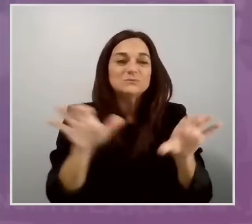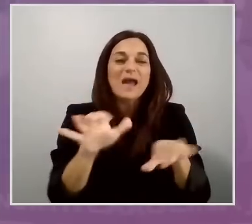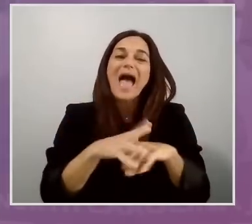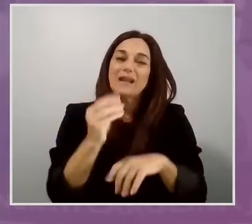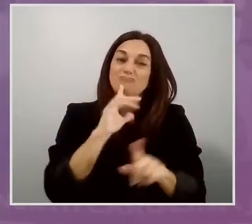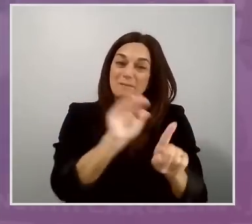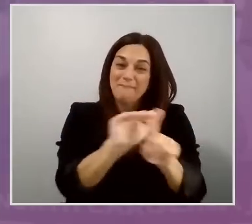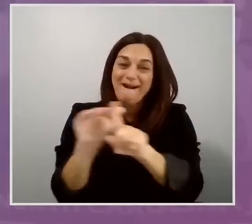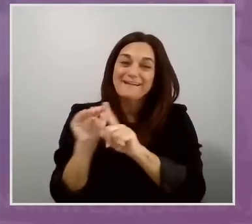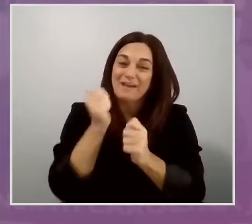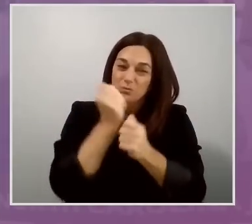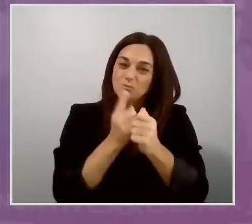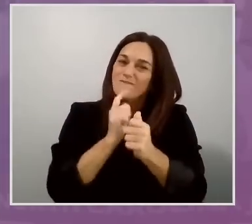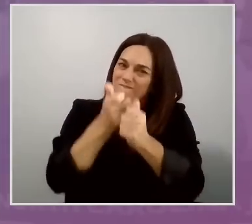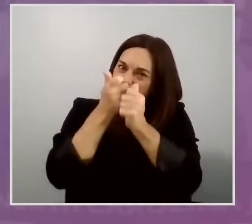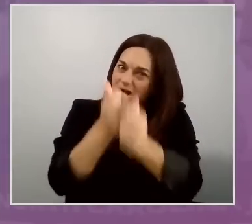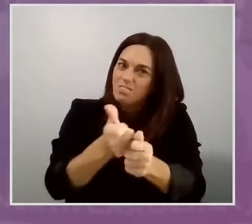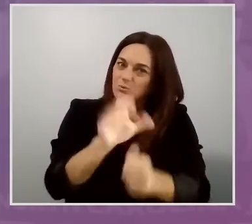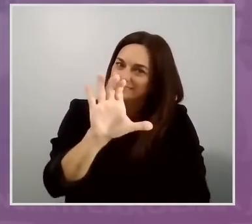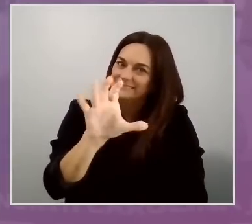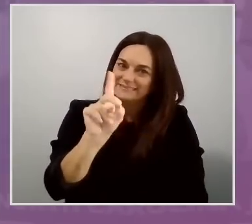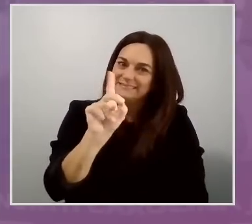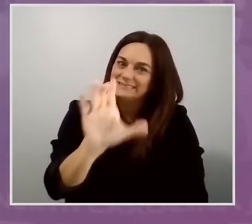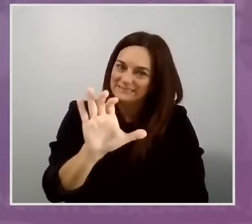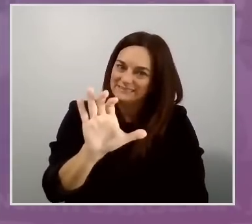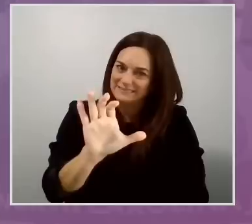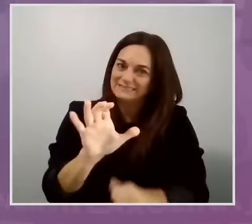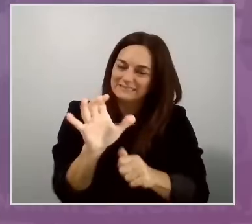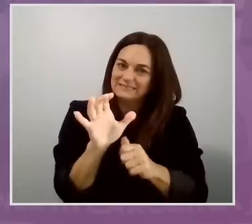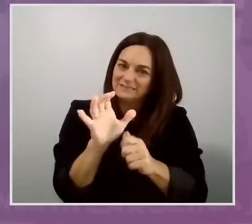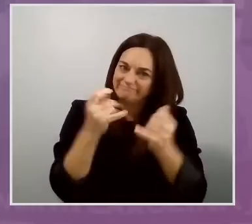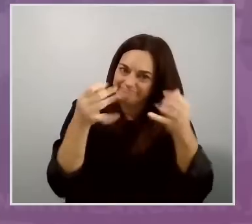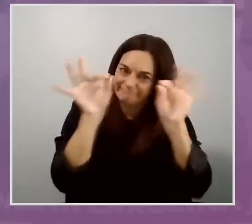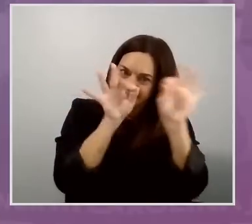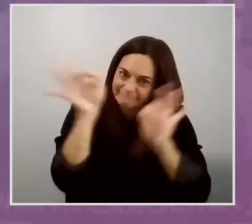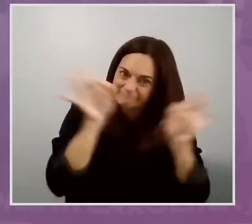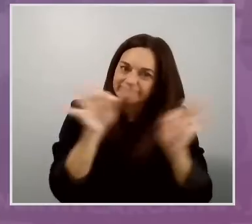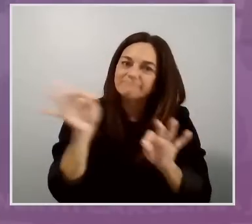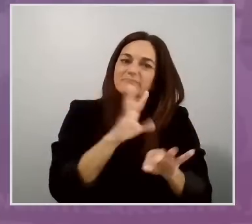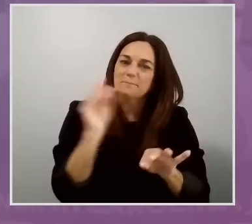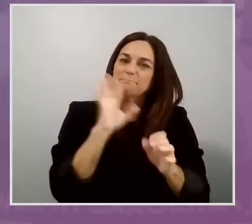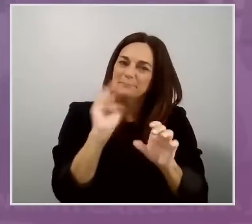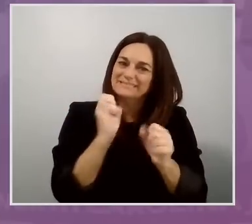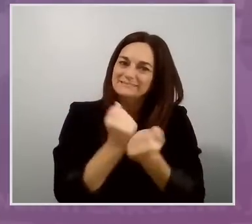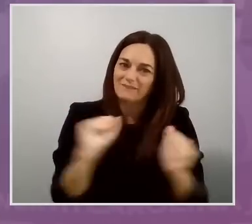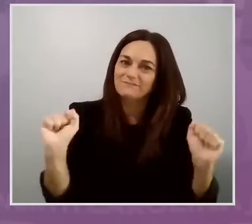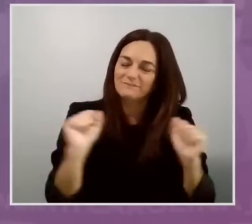CHANGE IN SCHEDULE AND FOR ALL THAT YOU DO AND I WOULD REMIND